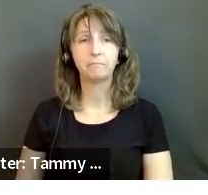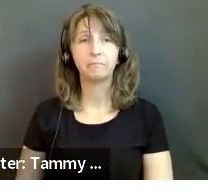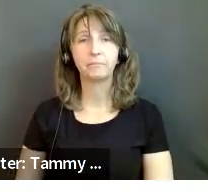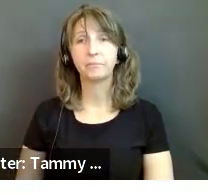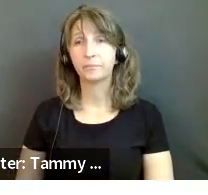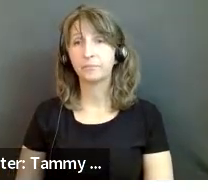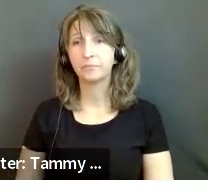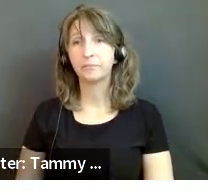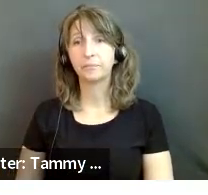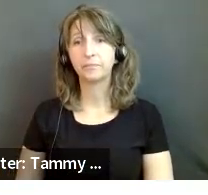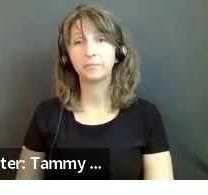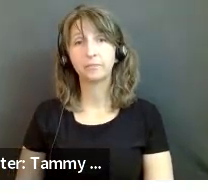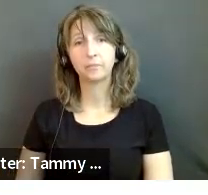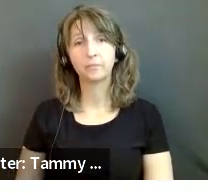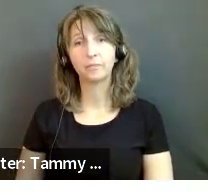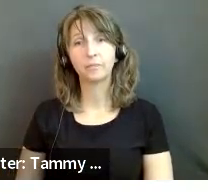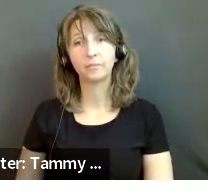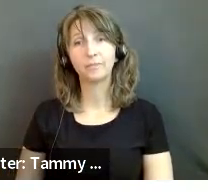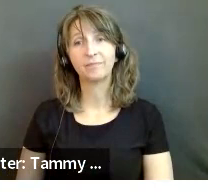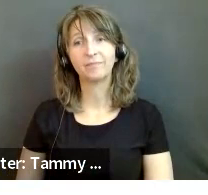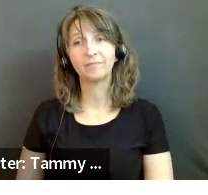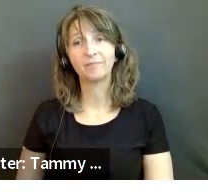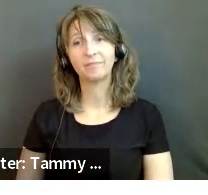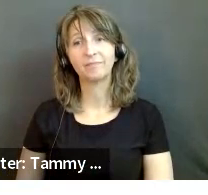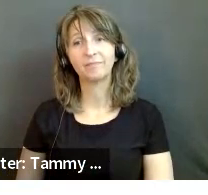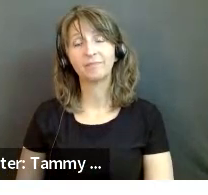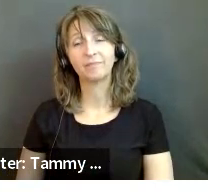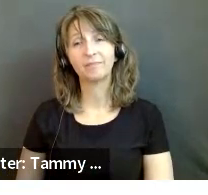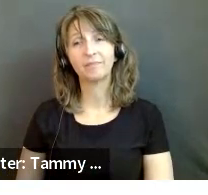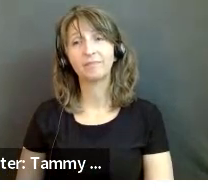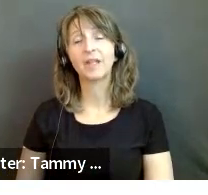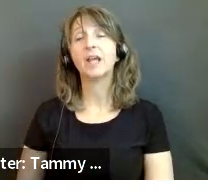No, what you need to know is they're not watching that closely and turnated off and on and given months.